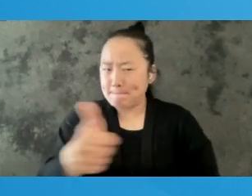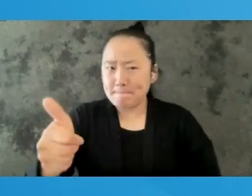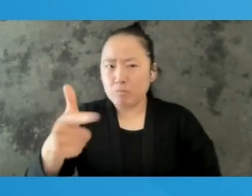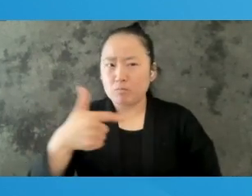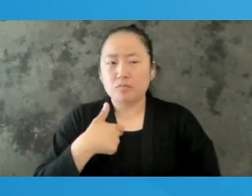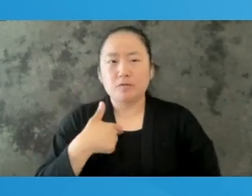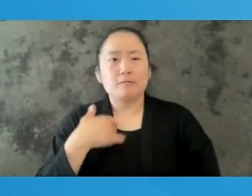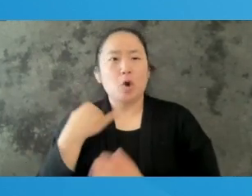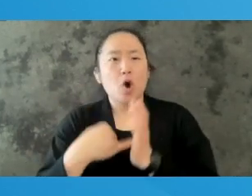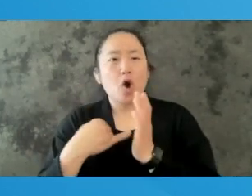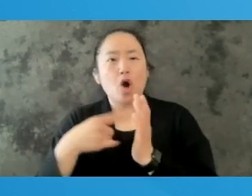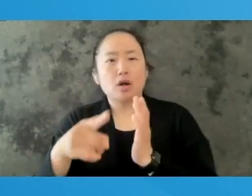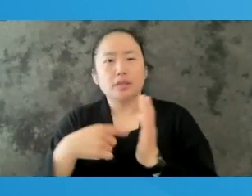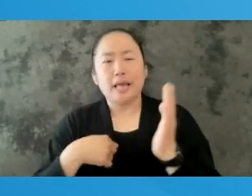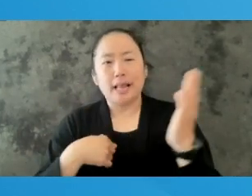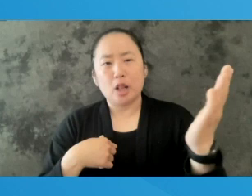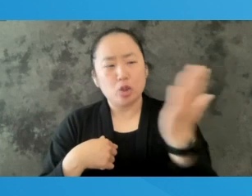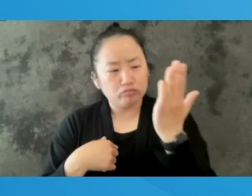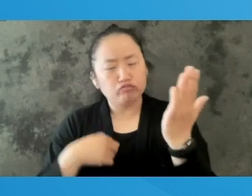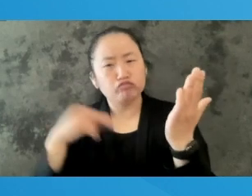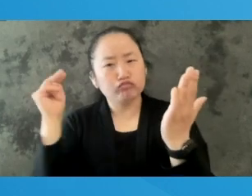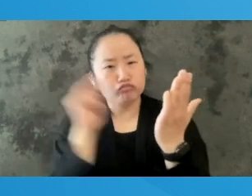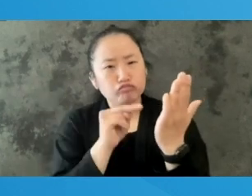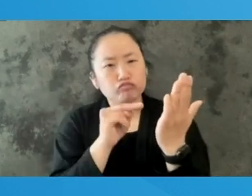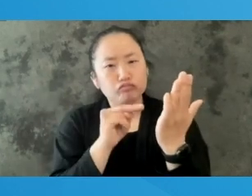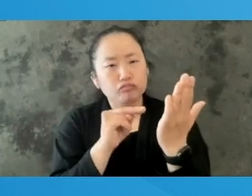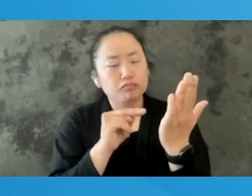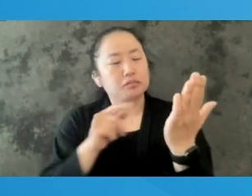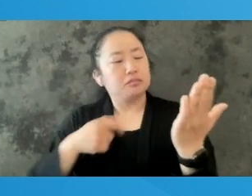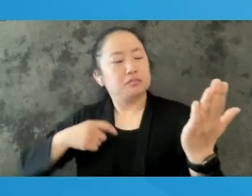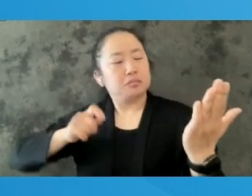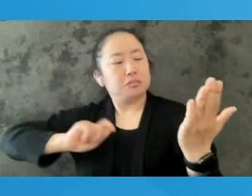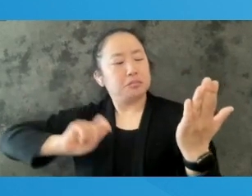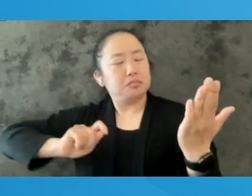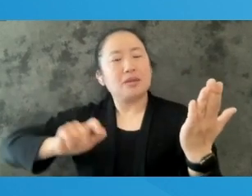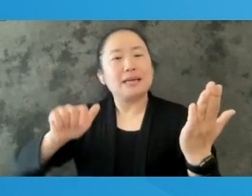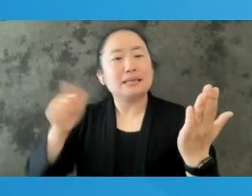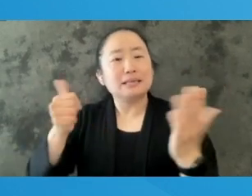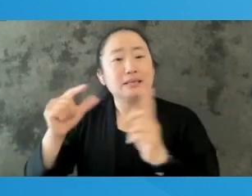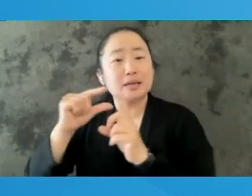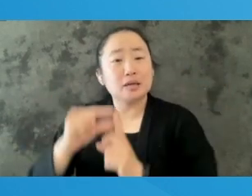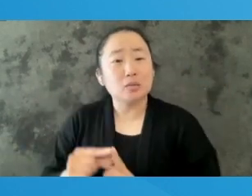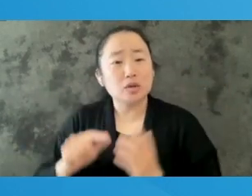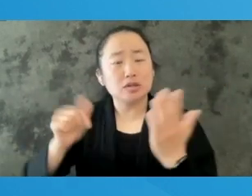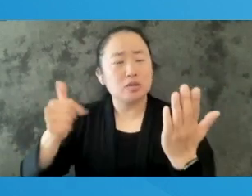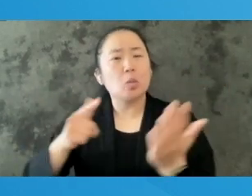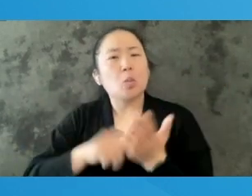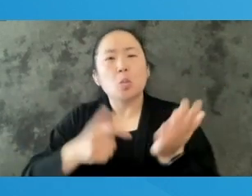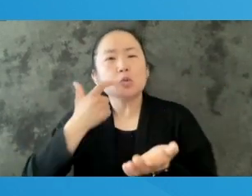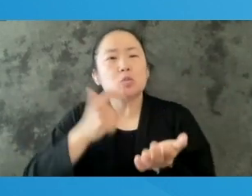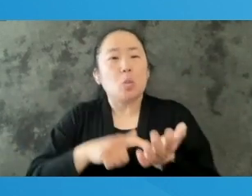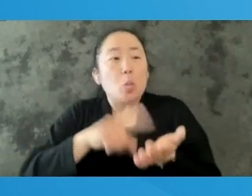write down 10 words that describe what they notice, what they see.